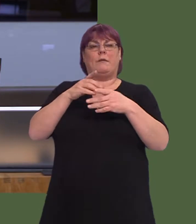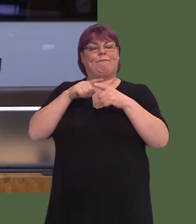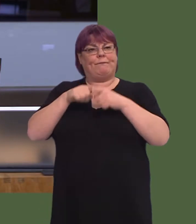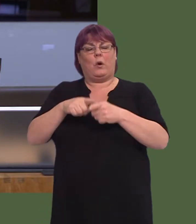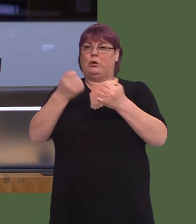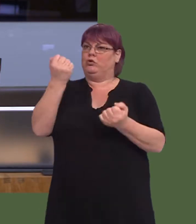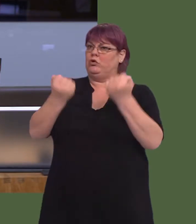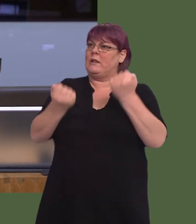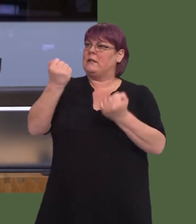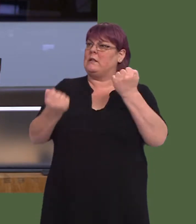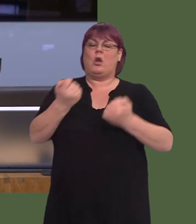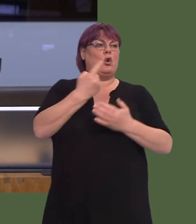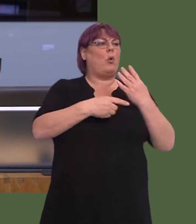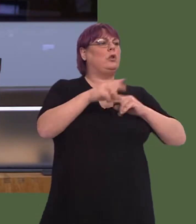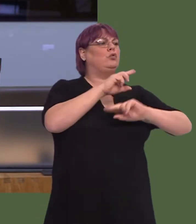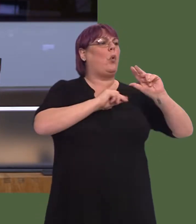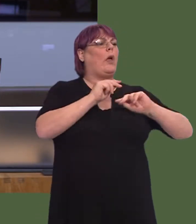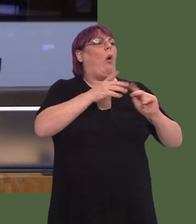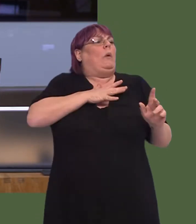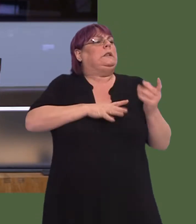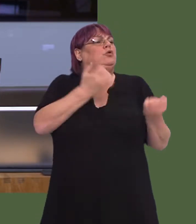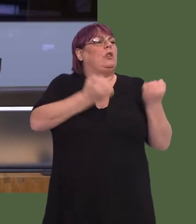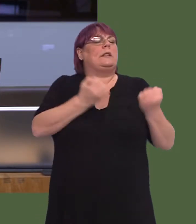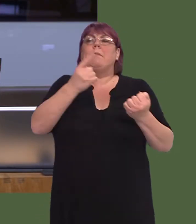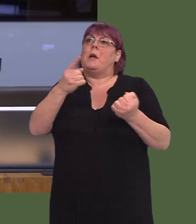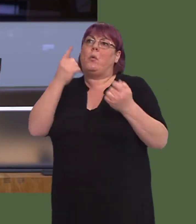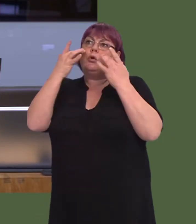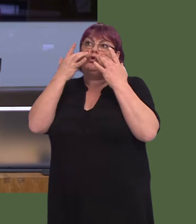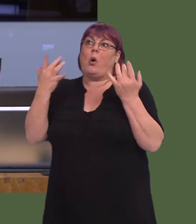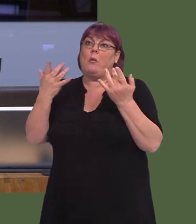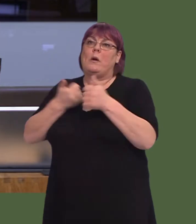talking about justice and trying to be seen to be having justice?